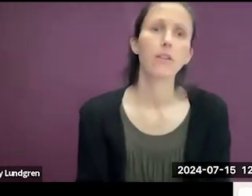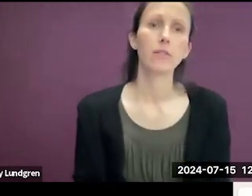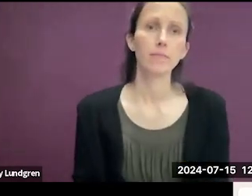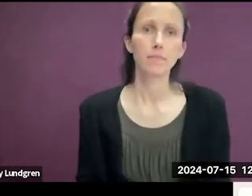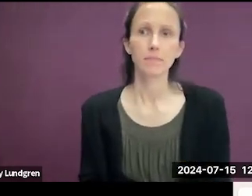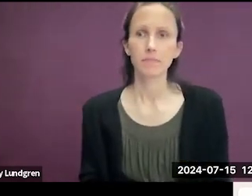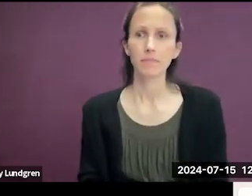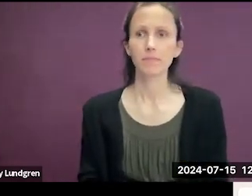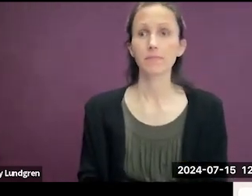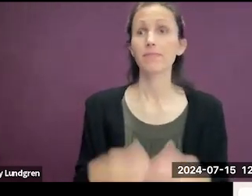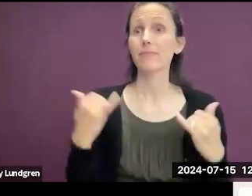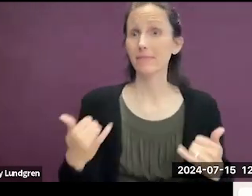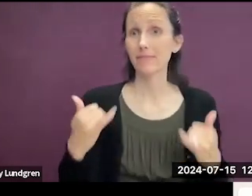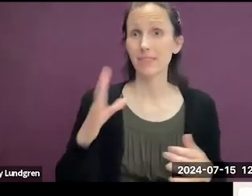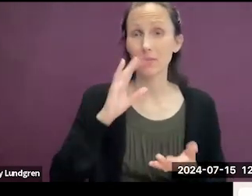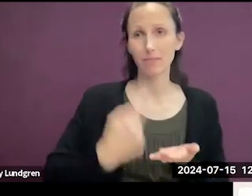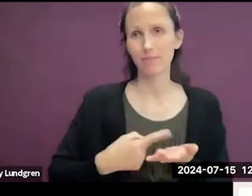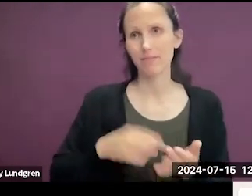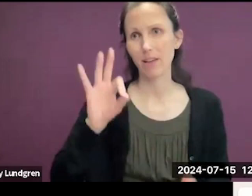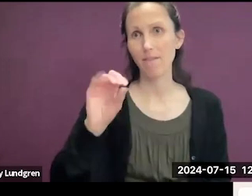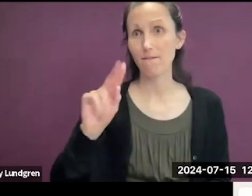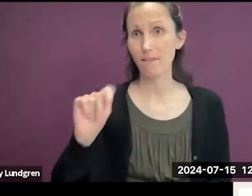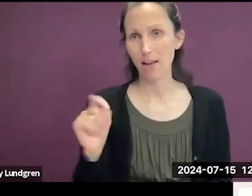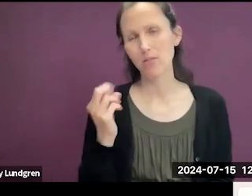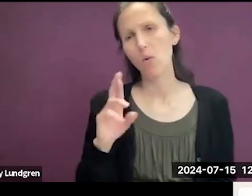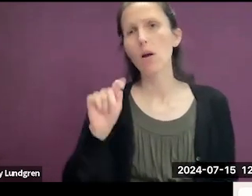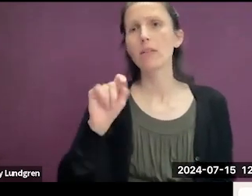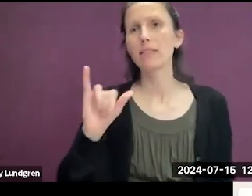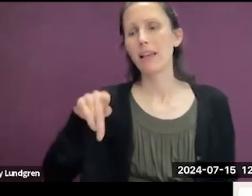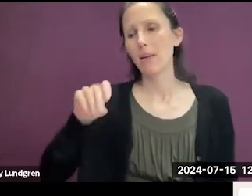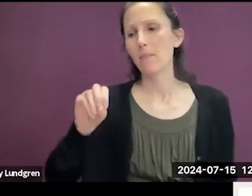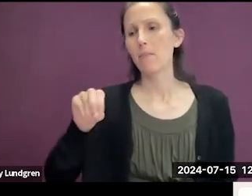Okay, so now we're gonna talk about our fonts or our typography. So there's two different types of fonts.